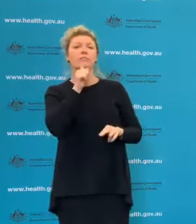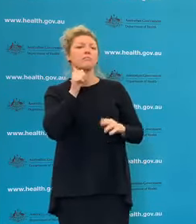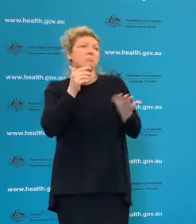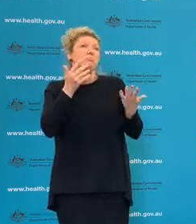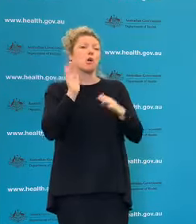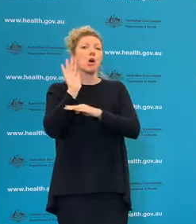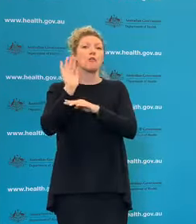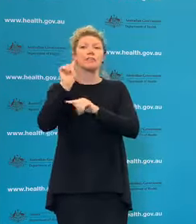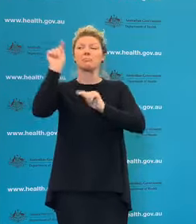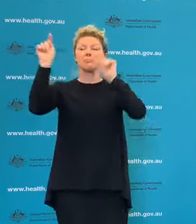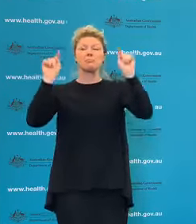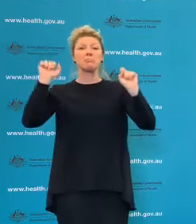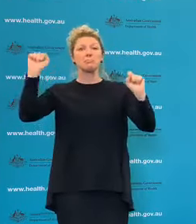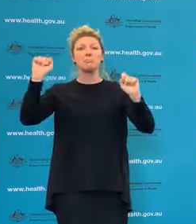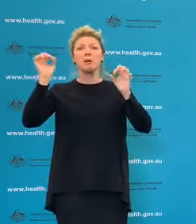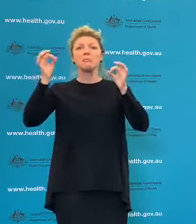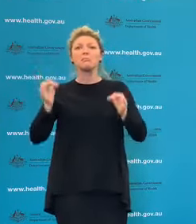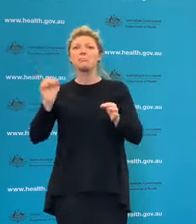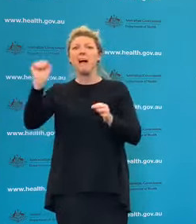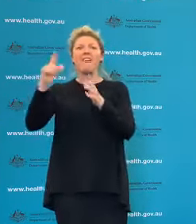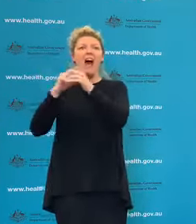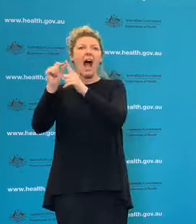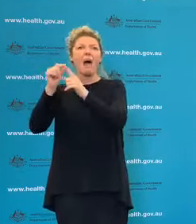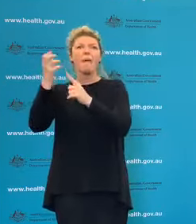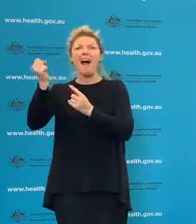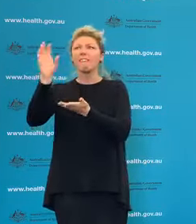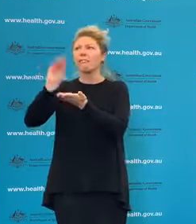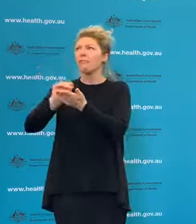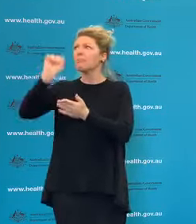we're learning from them and certainly we're seeing other countries across the